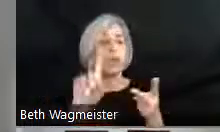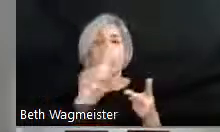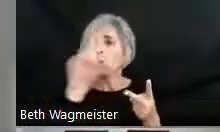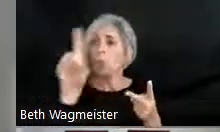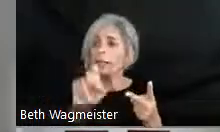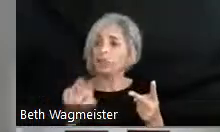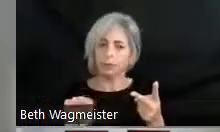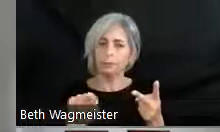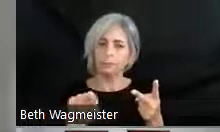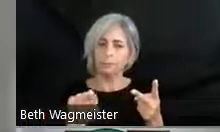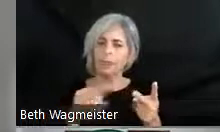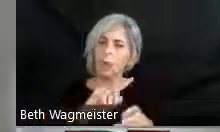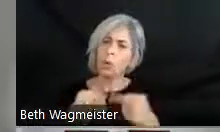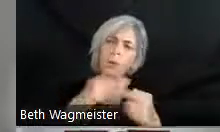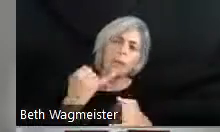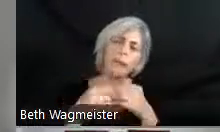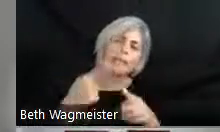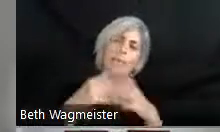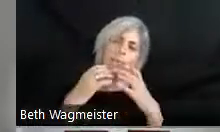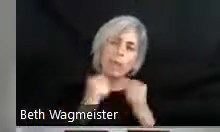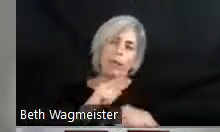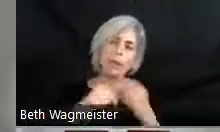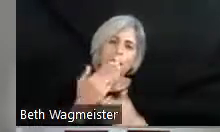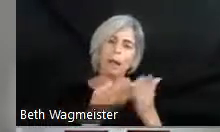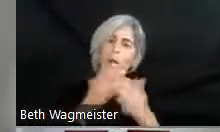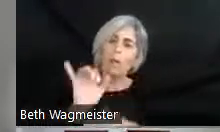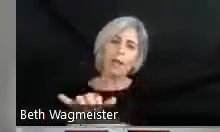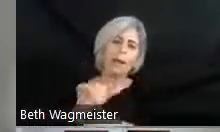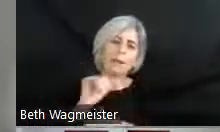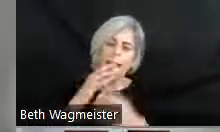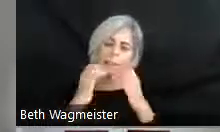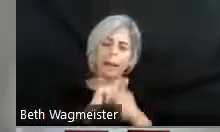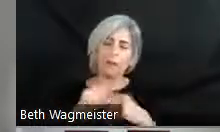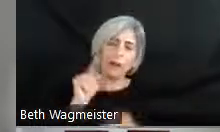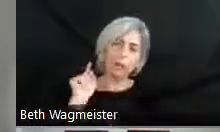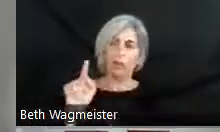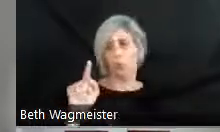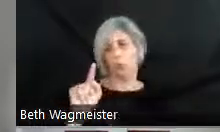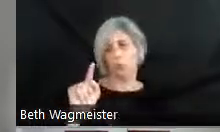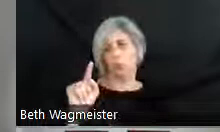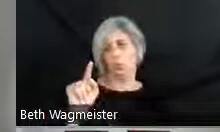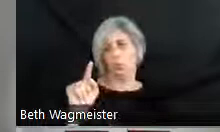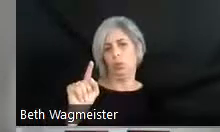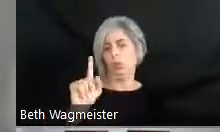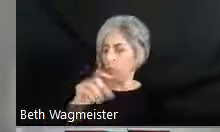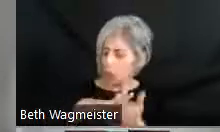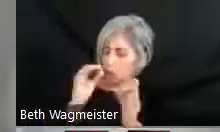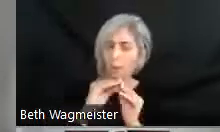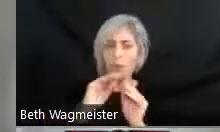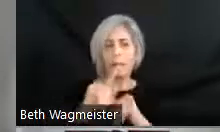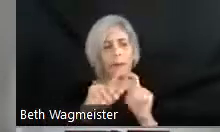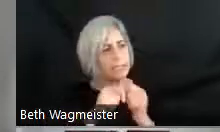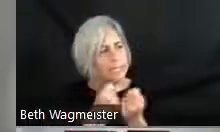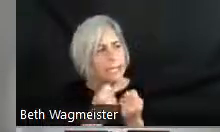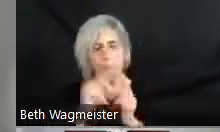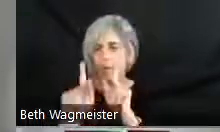When was the last time you cared about someone who didn't care about you? We need to learn more about the people or team we're talking to,